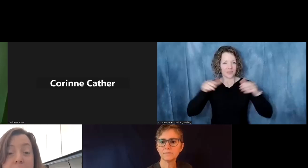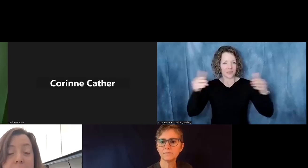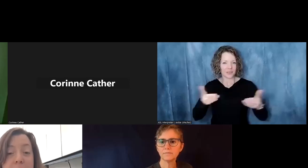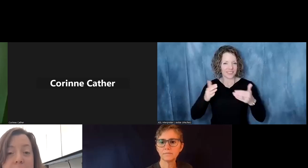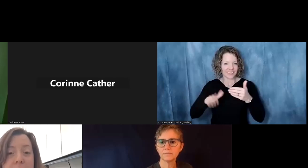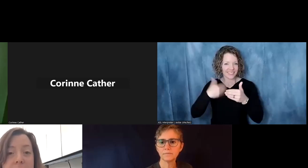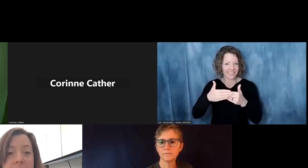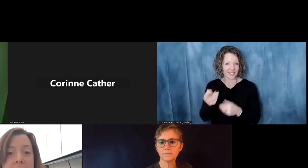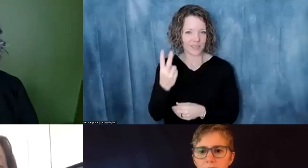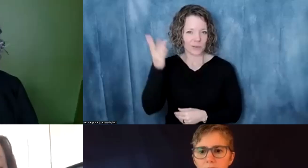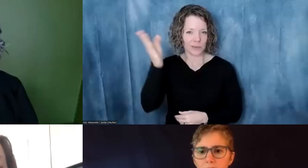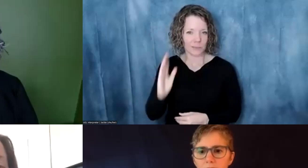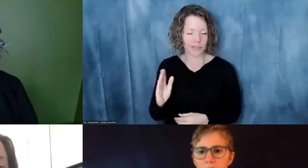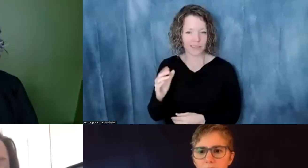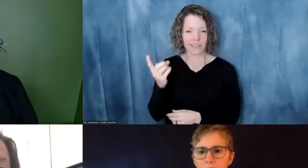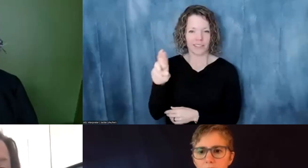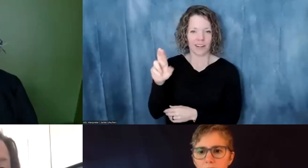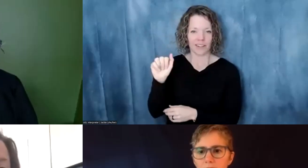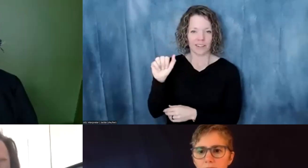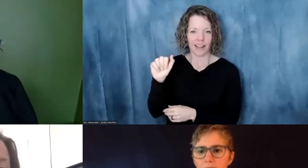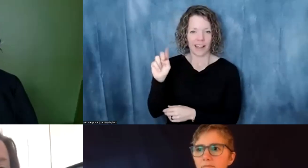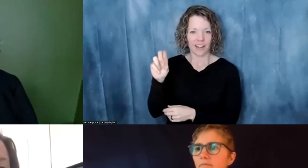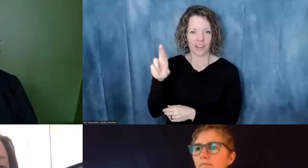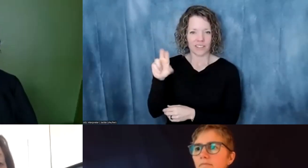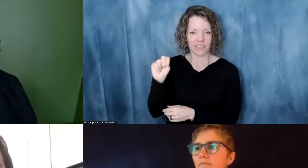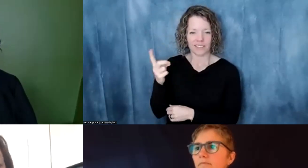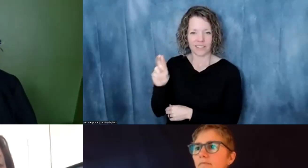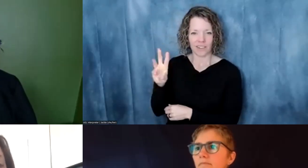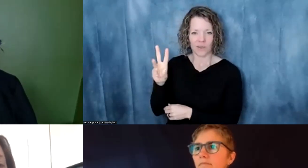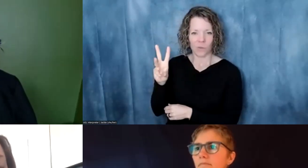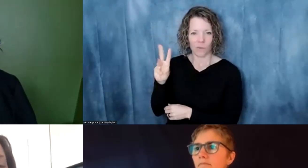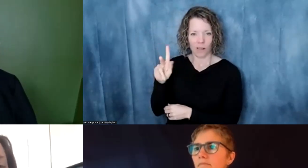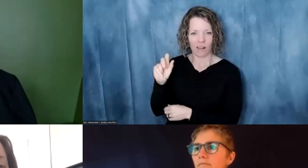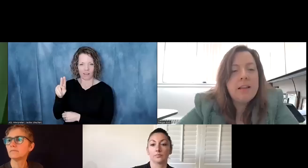introduce Drs. Anderson and Wilkins for the next presentation, "Signs of Safety":